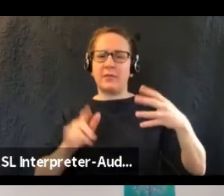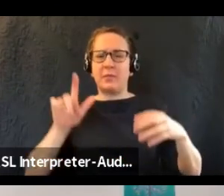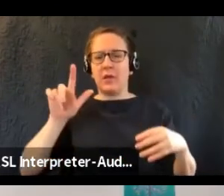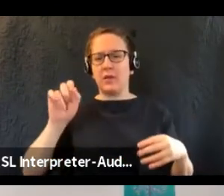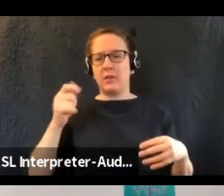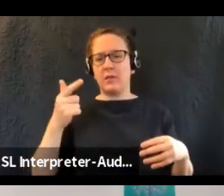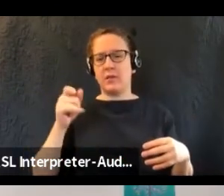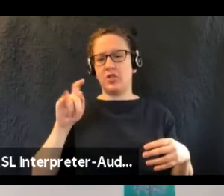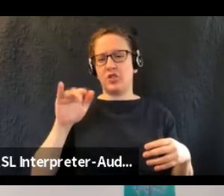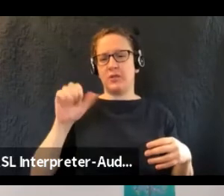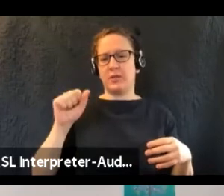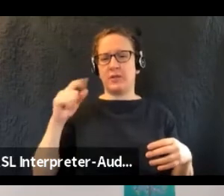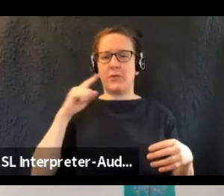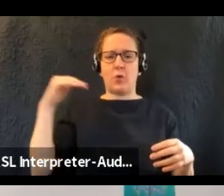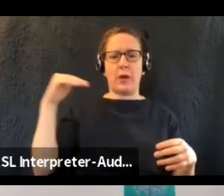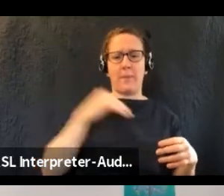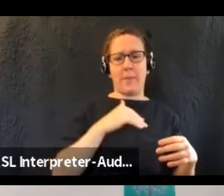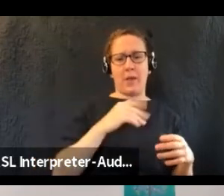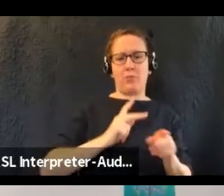inbound professional exchanges.